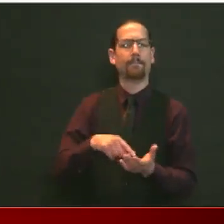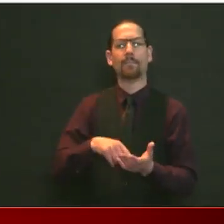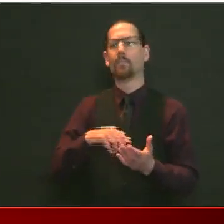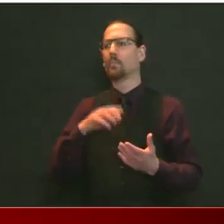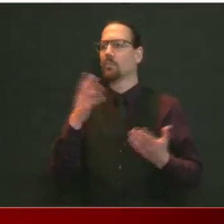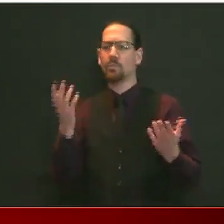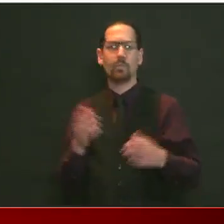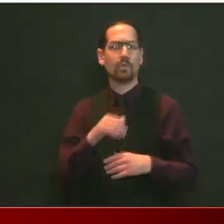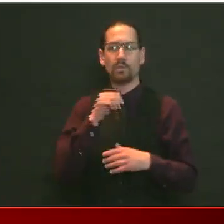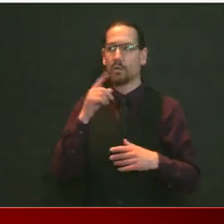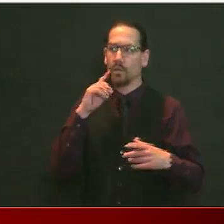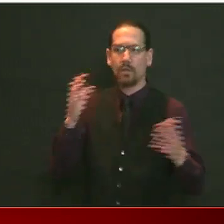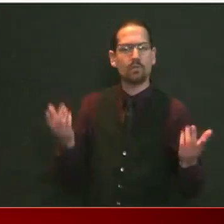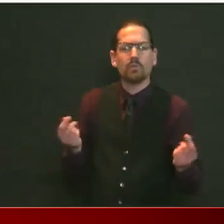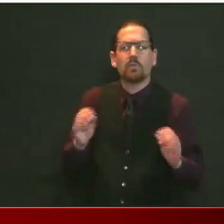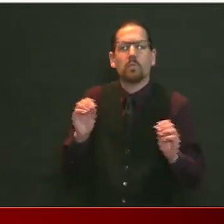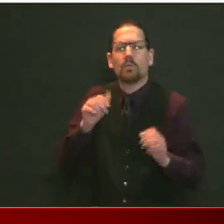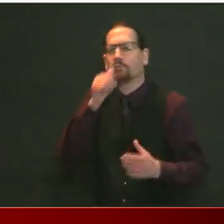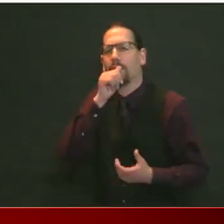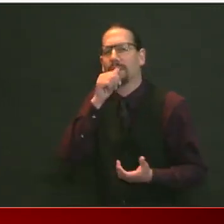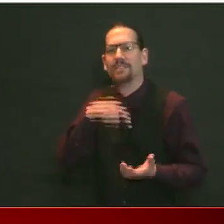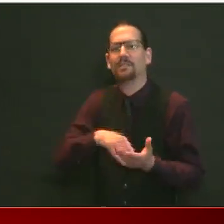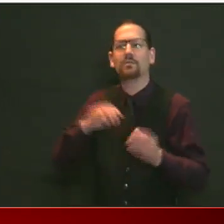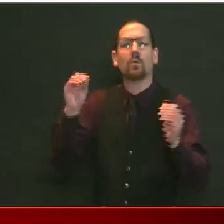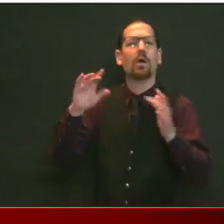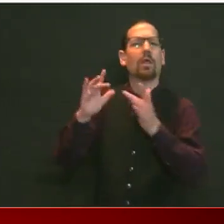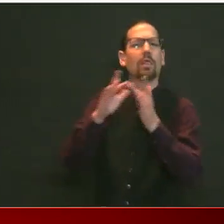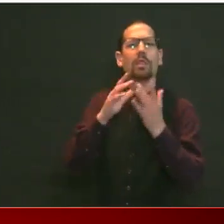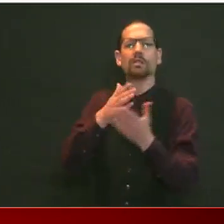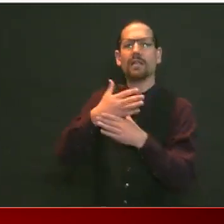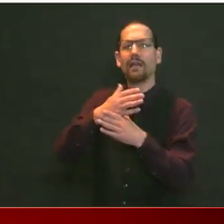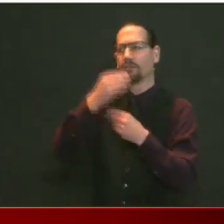ENCOURAGING RHODE ISLANDERS TO DO IT. SO THAT SHOULD GIVE YOU A SENSE